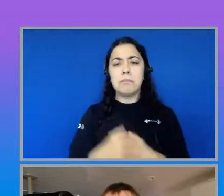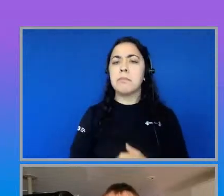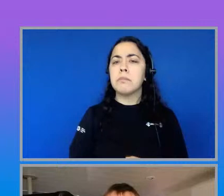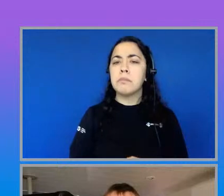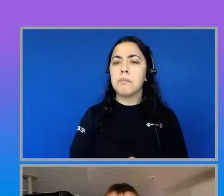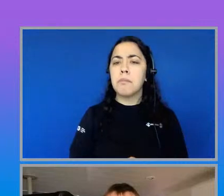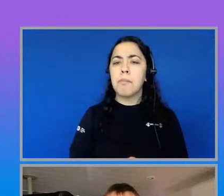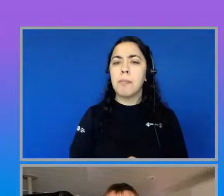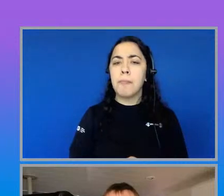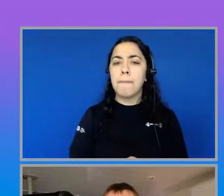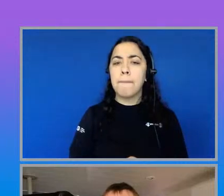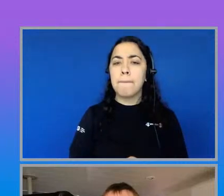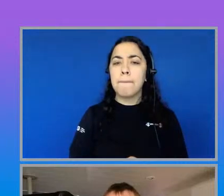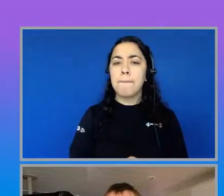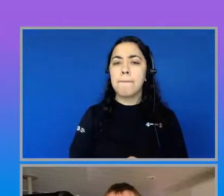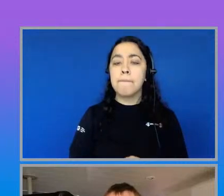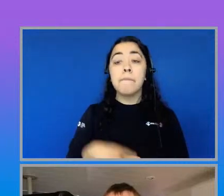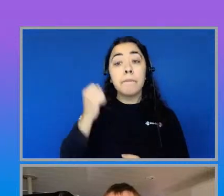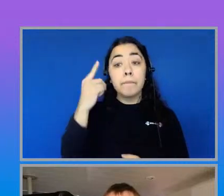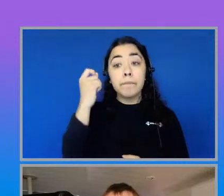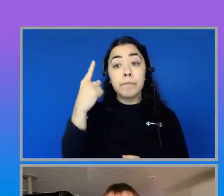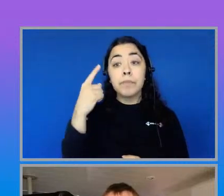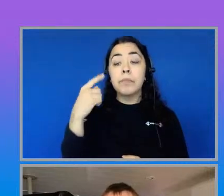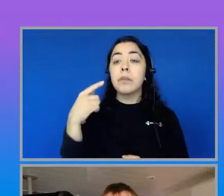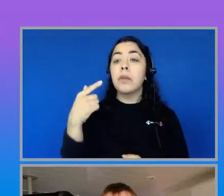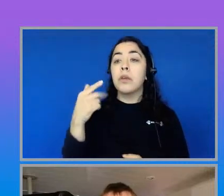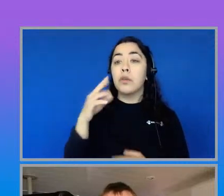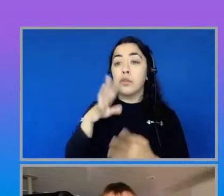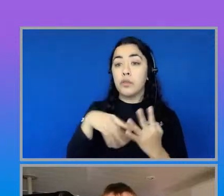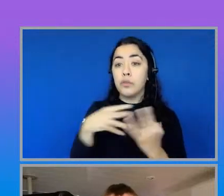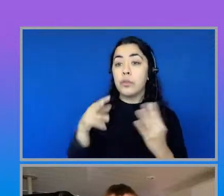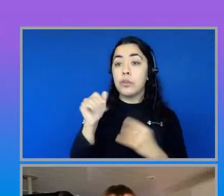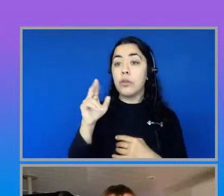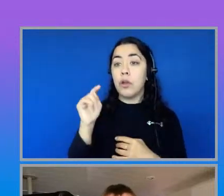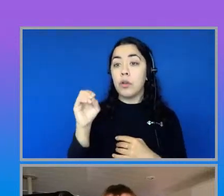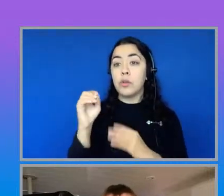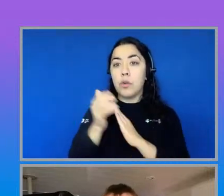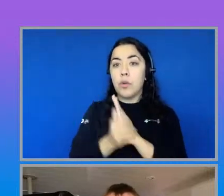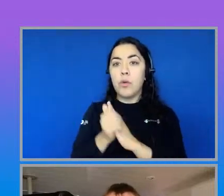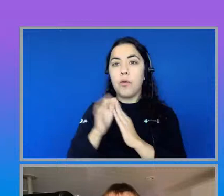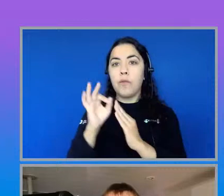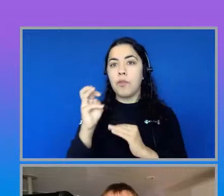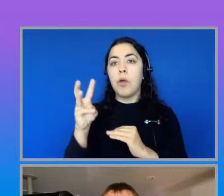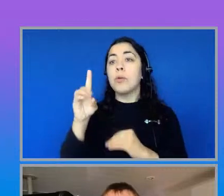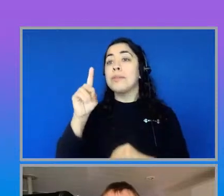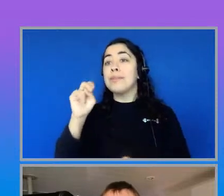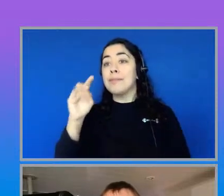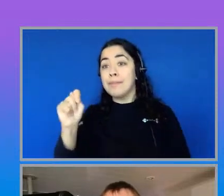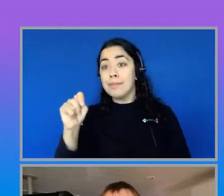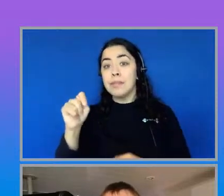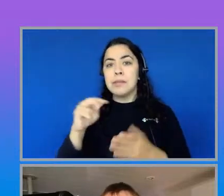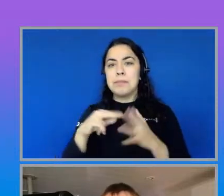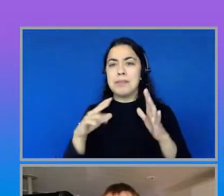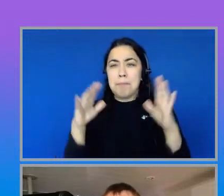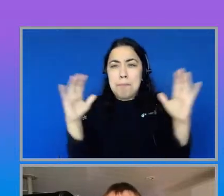the order you'd expect. Now if I use grid auto flow dense we get